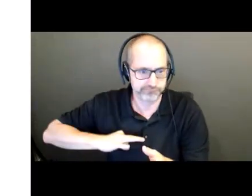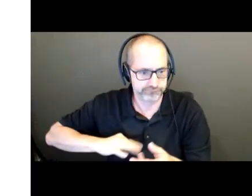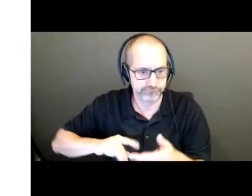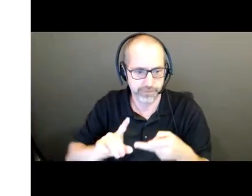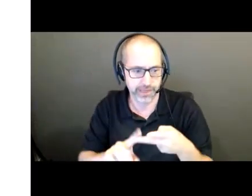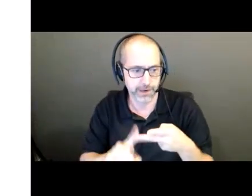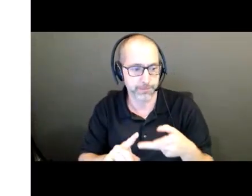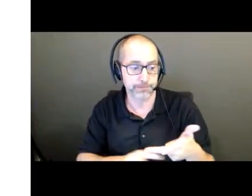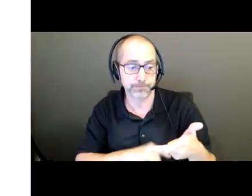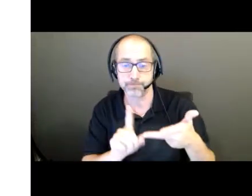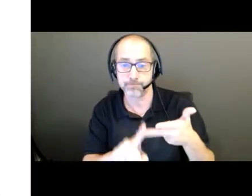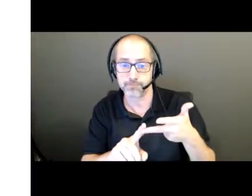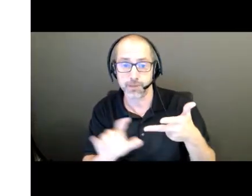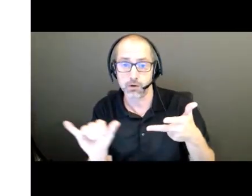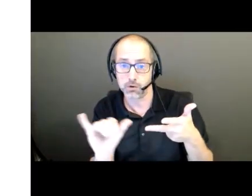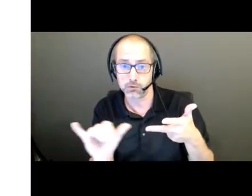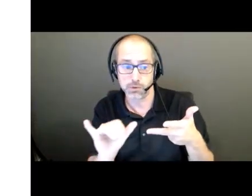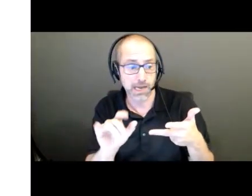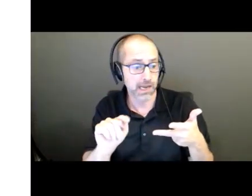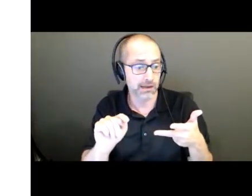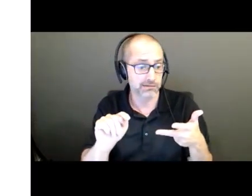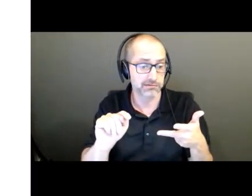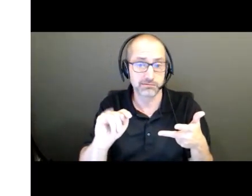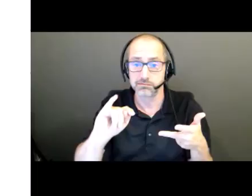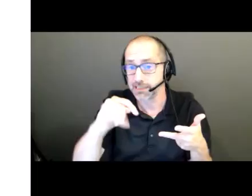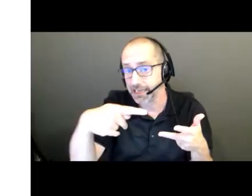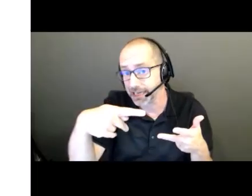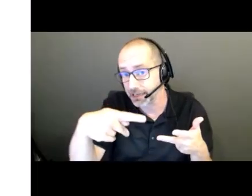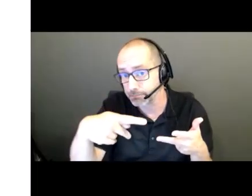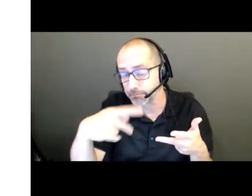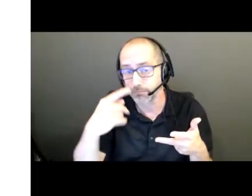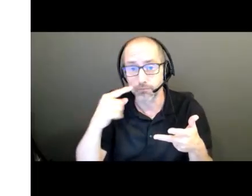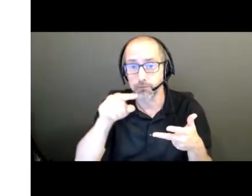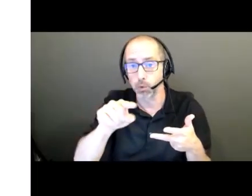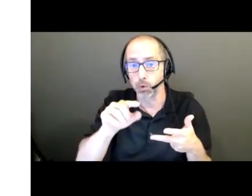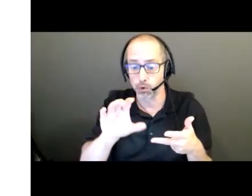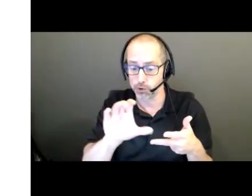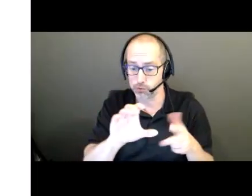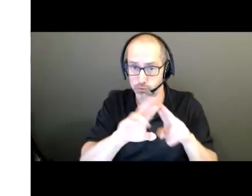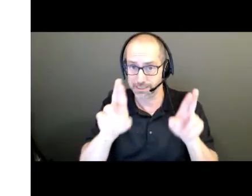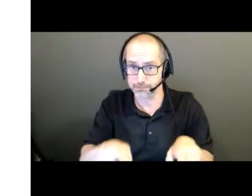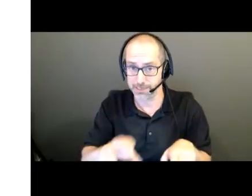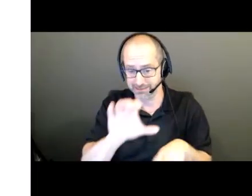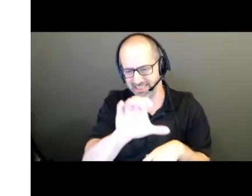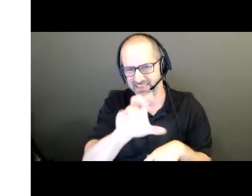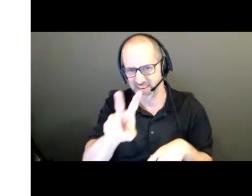We also have tips and guidance on how to prepare your CV available on our website,